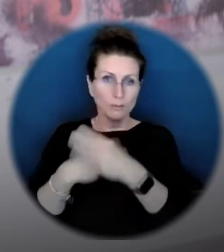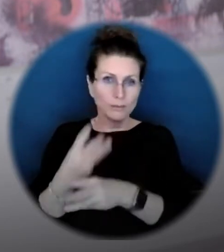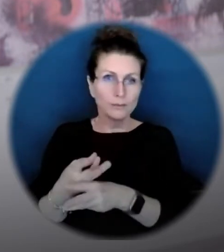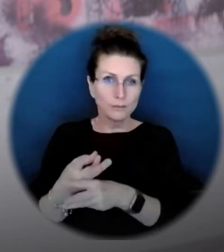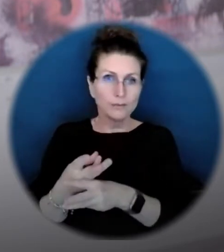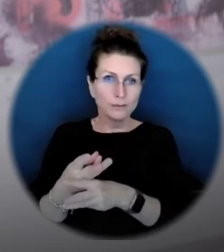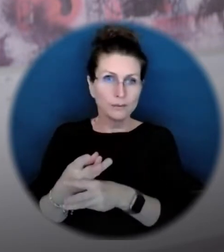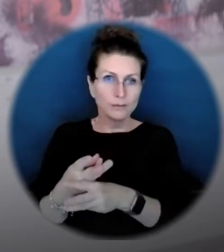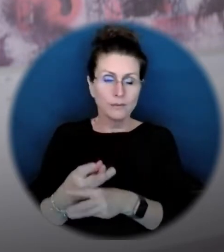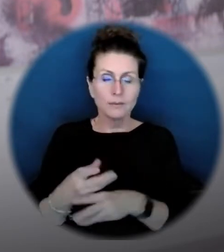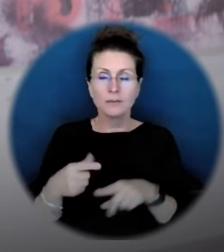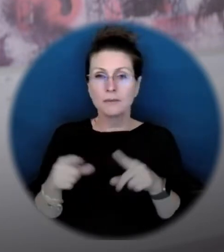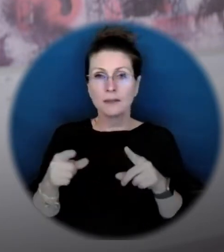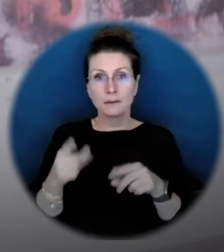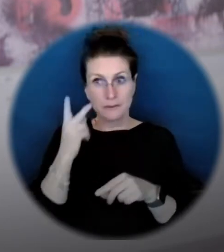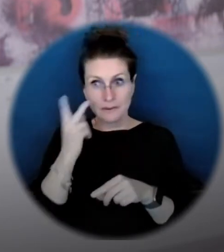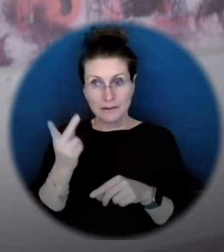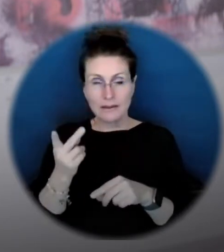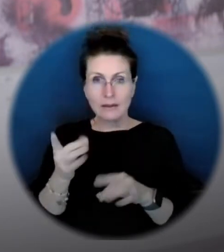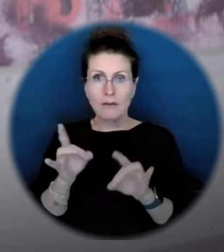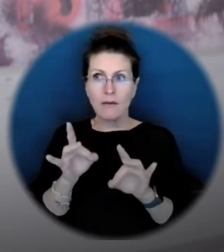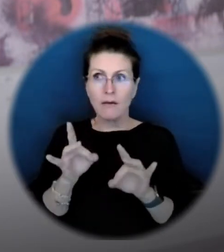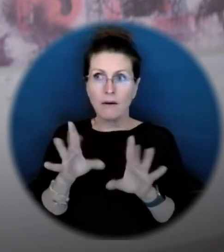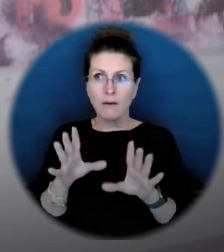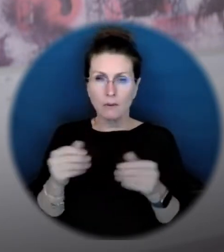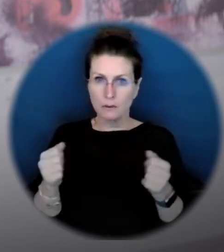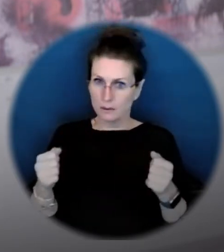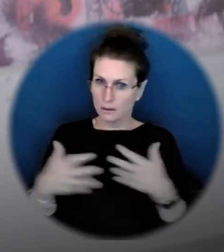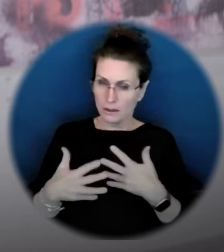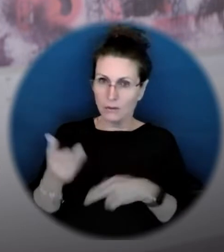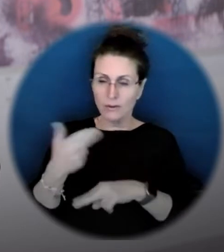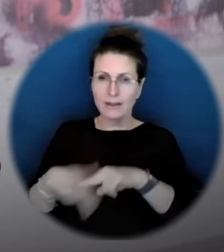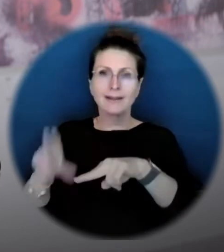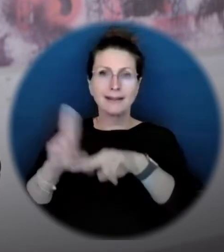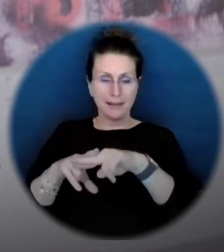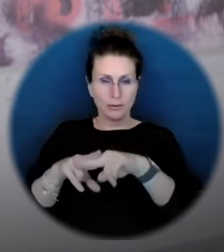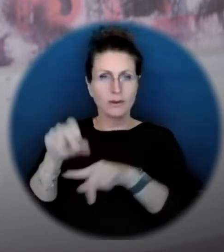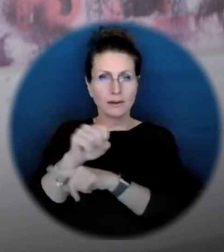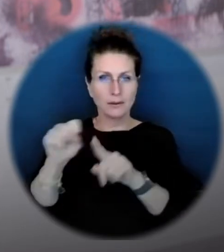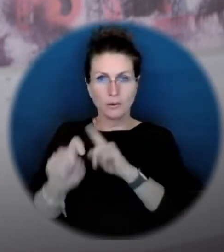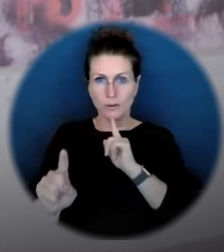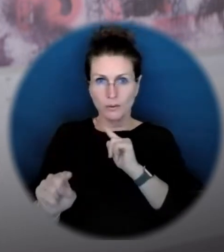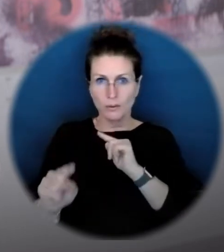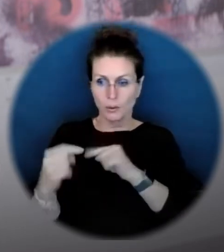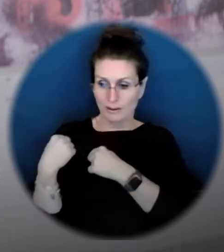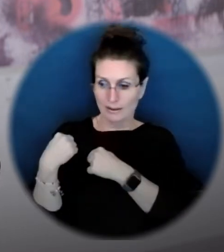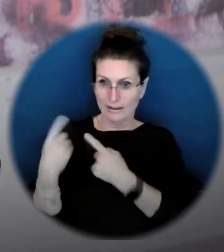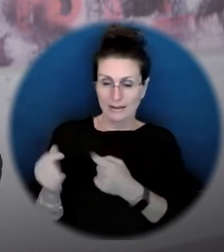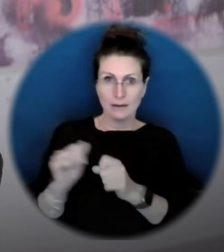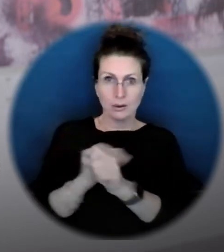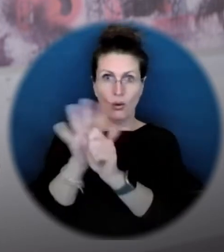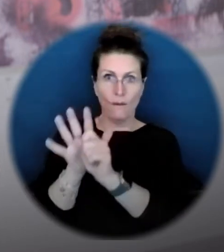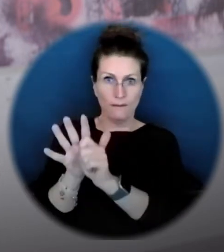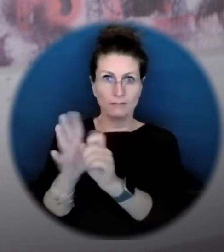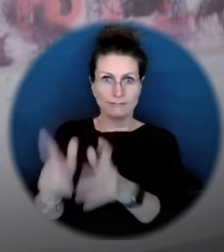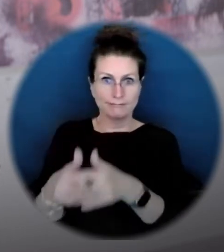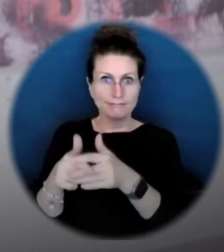But there has been an alarming increase in the number of incidences reported since the onset of the pandemic.